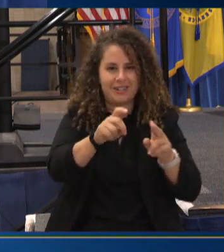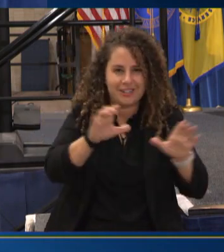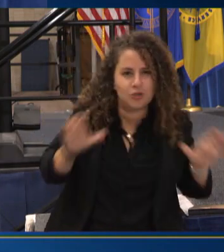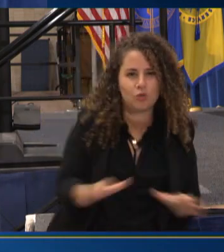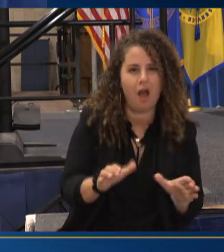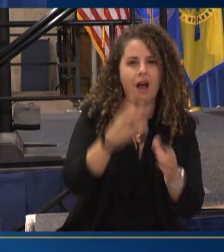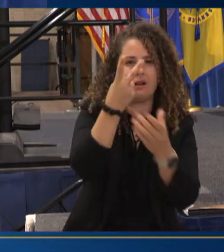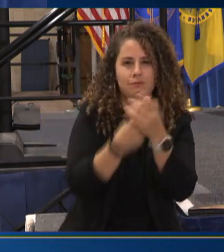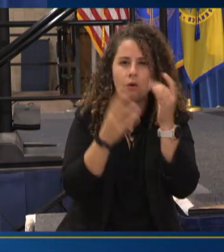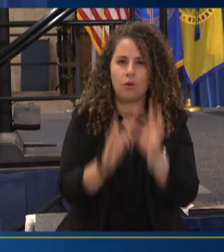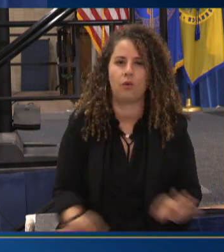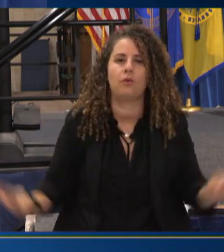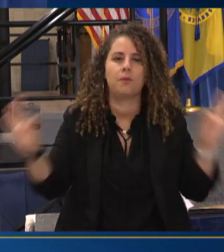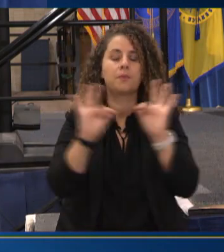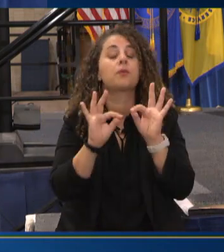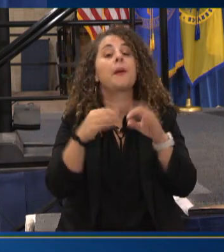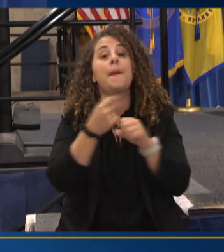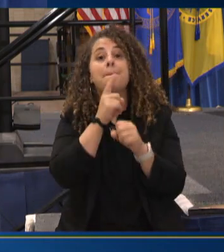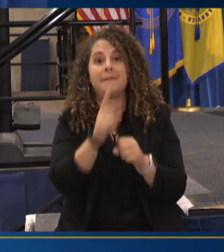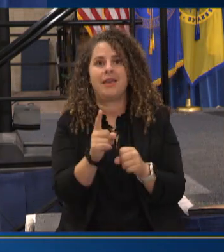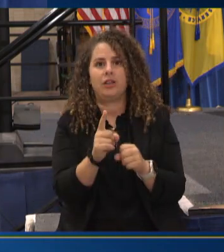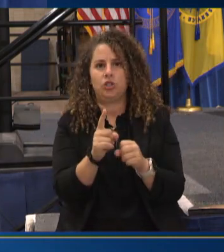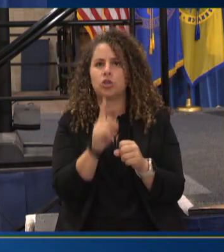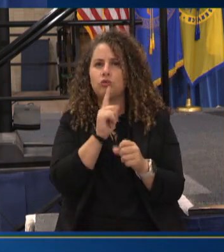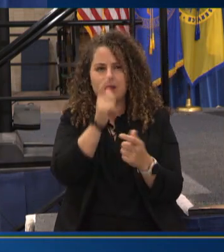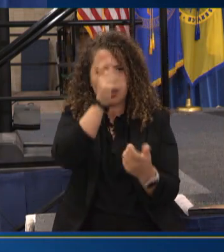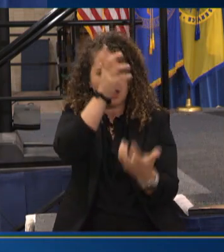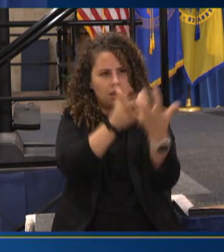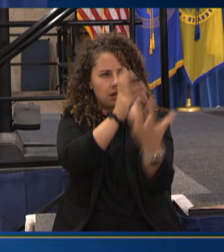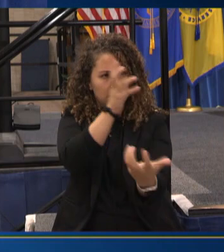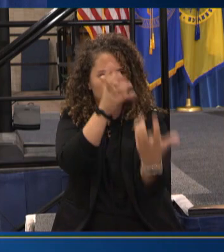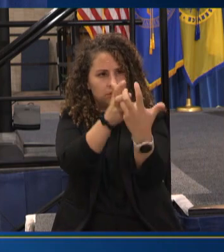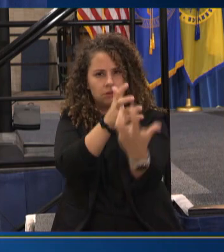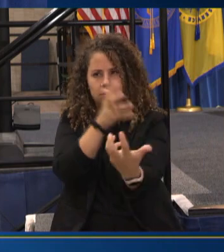and make sure we are doing that really tailored to the voices and the